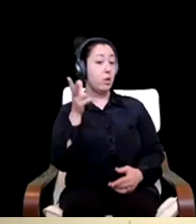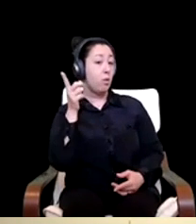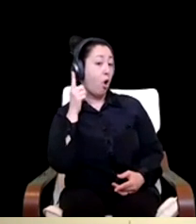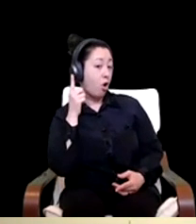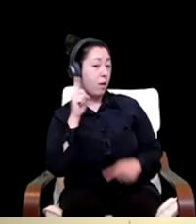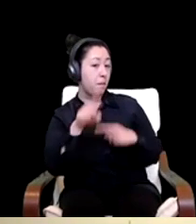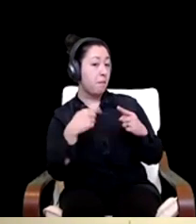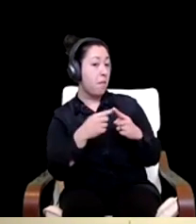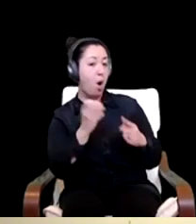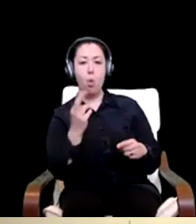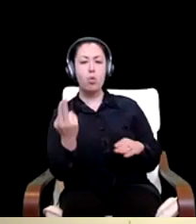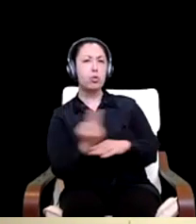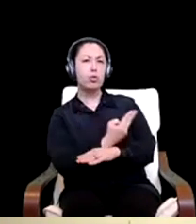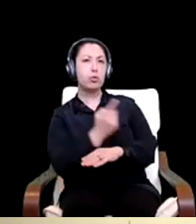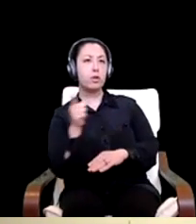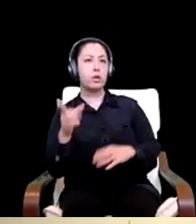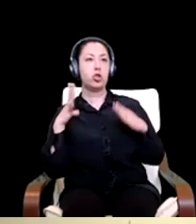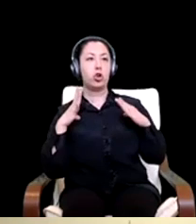before?